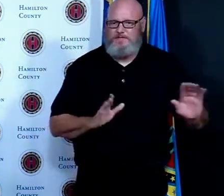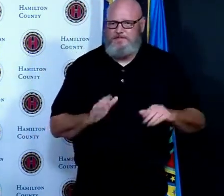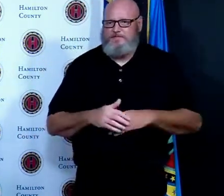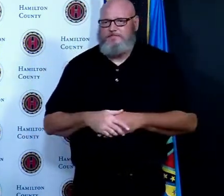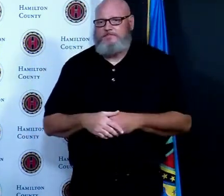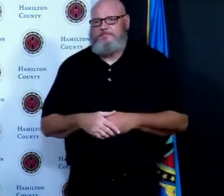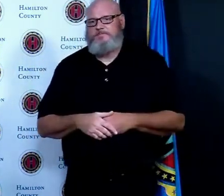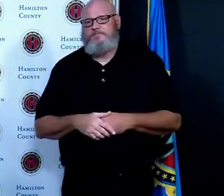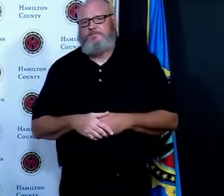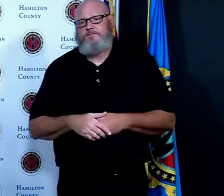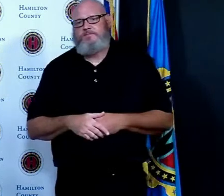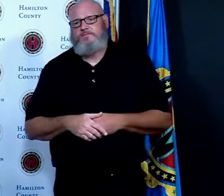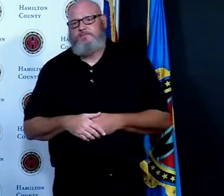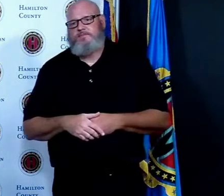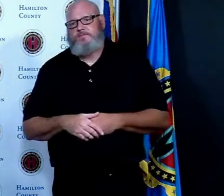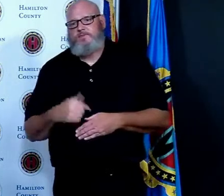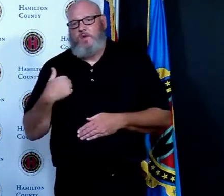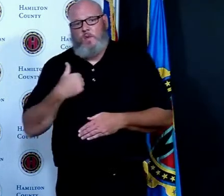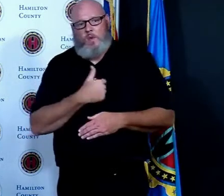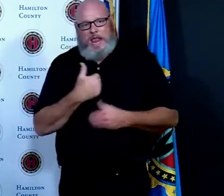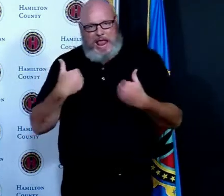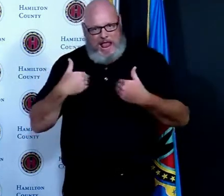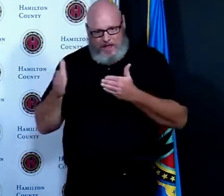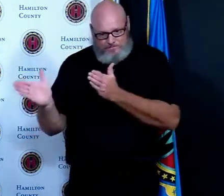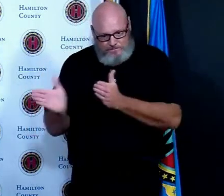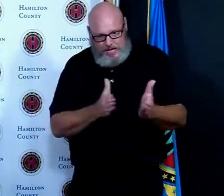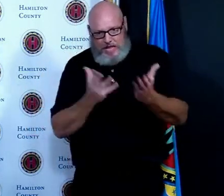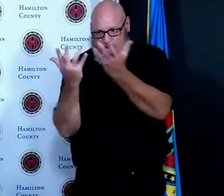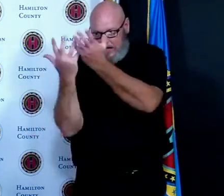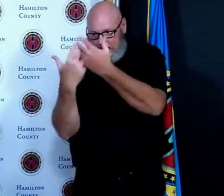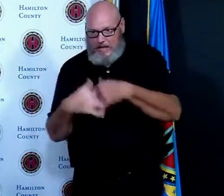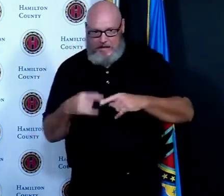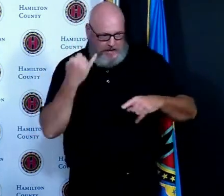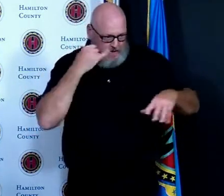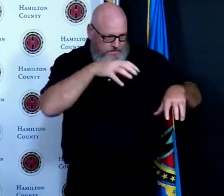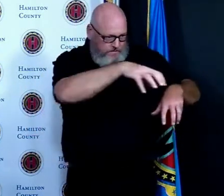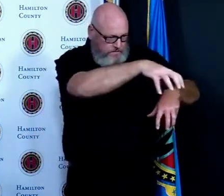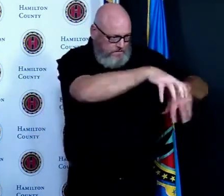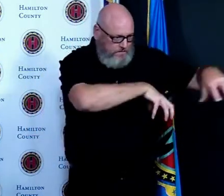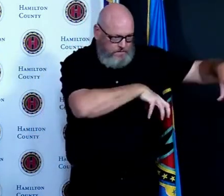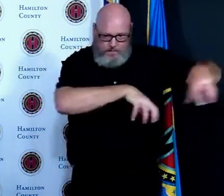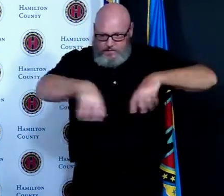before we would actually start to delay what has oftentimes been really essential non-Covid care